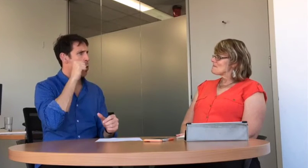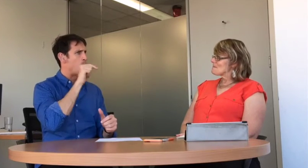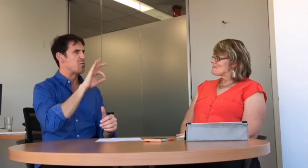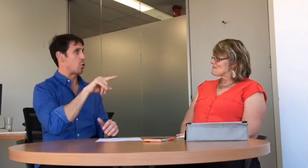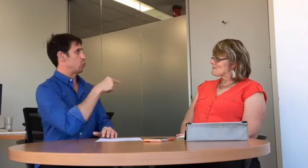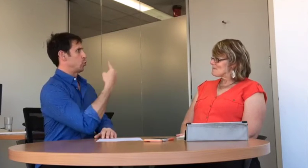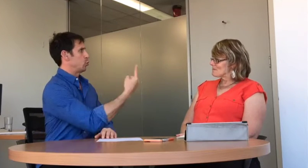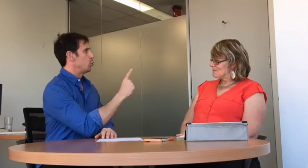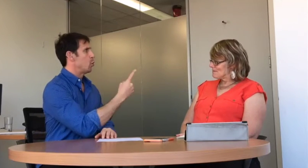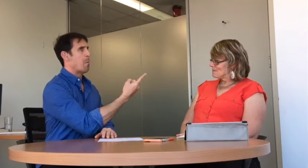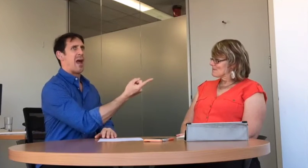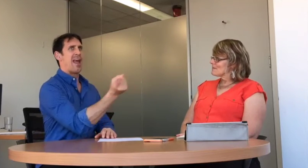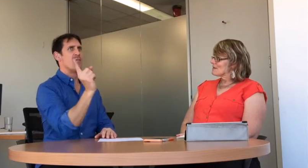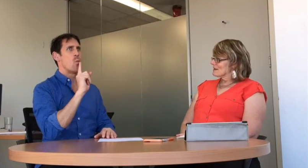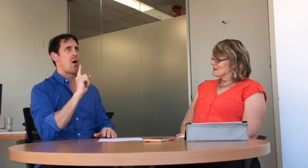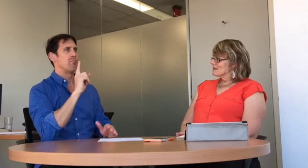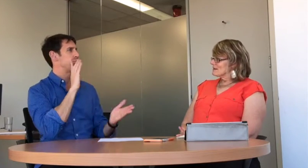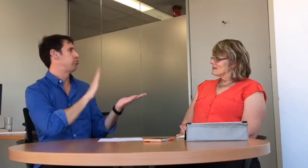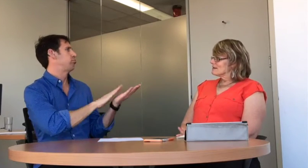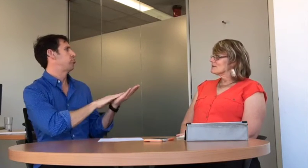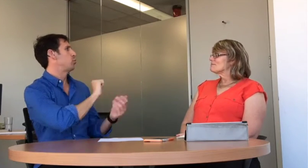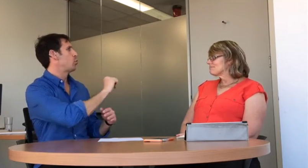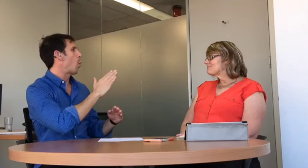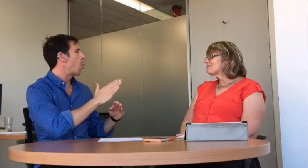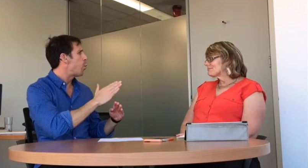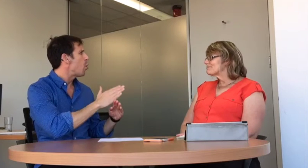Well done, not only to you, but to all those around you.